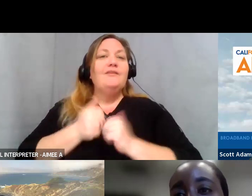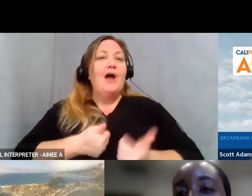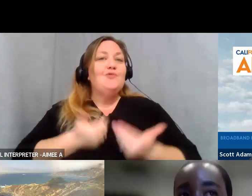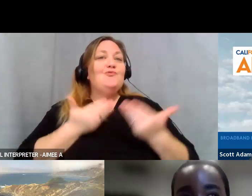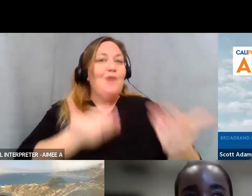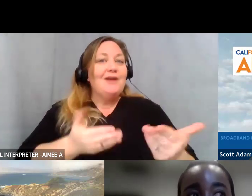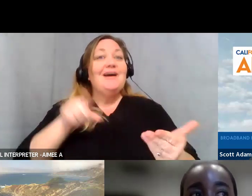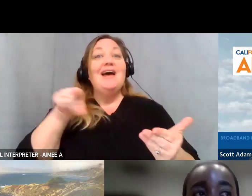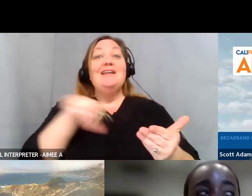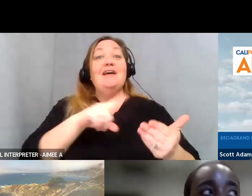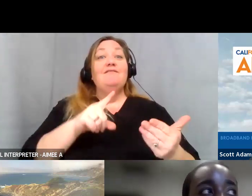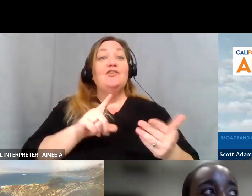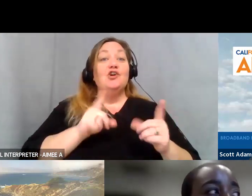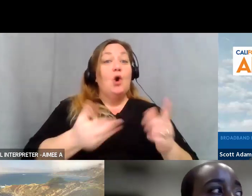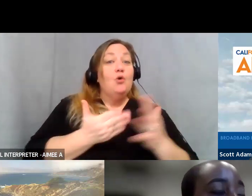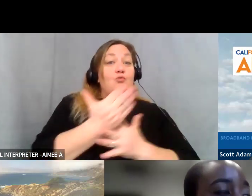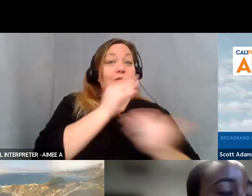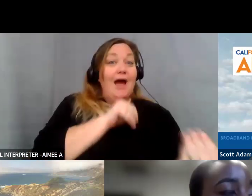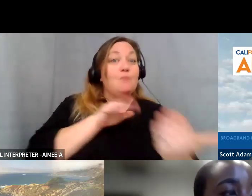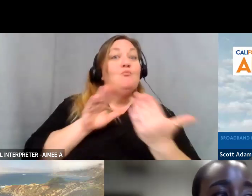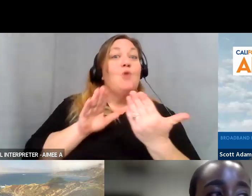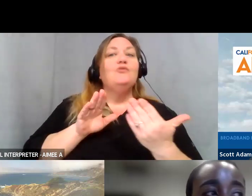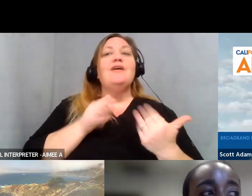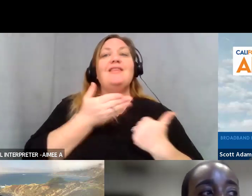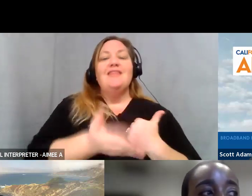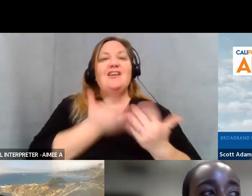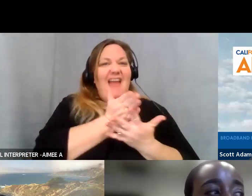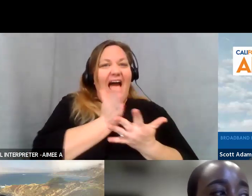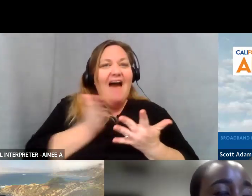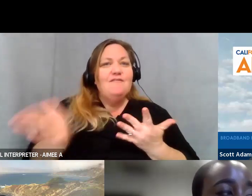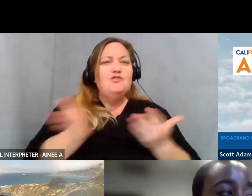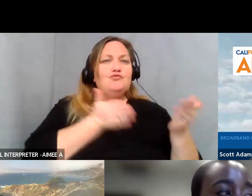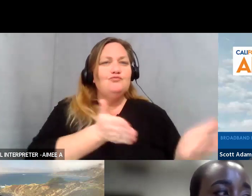are going to go to through that approach, that there's avenues and mechanisms for organizations